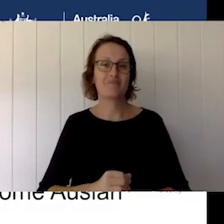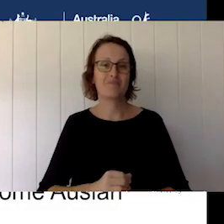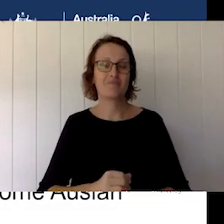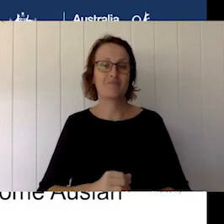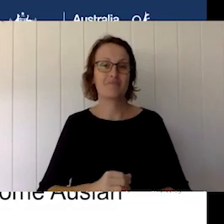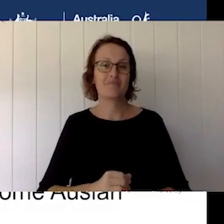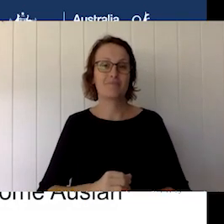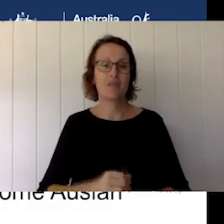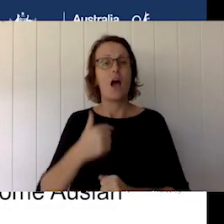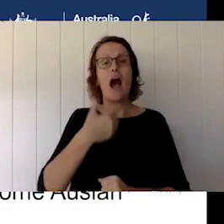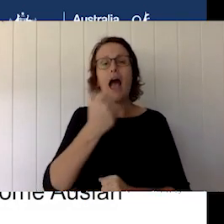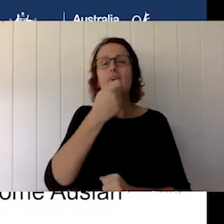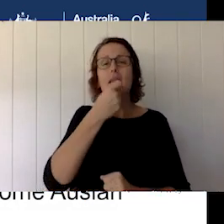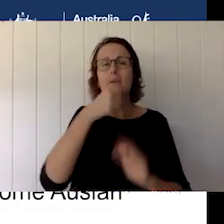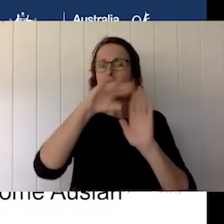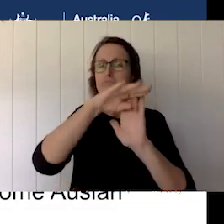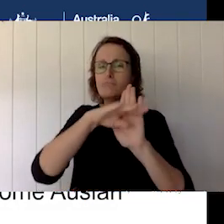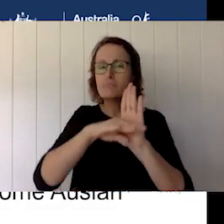there's just a couple of housekeeping things that we want to